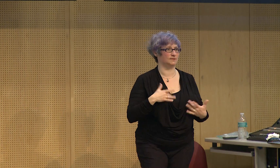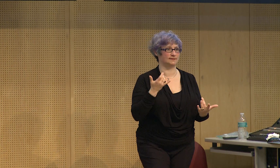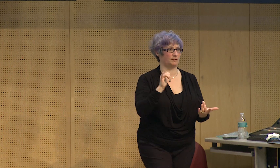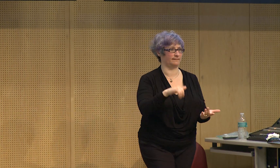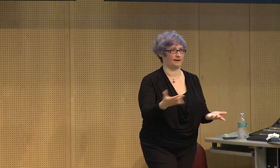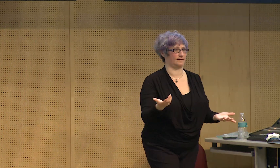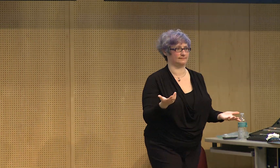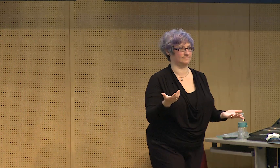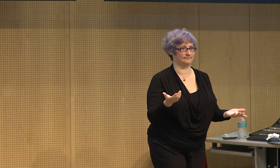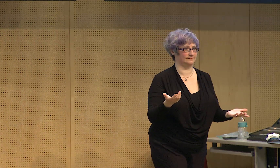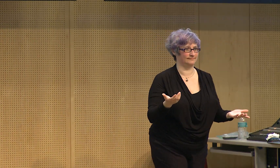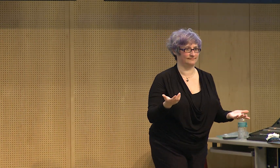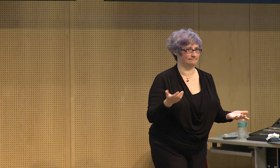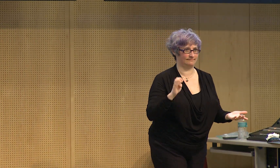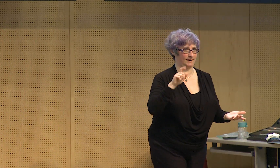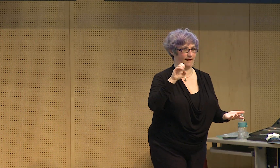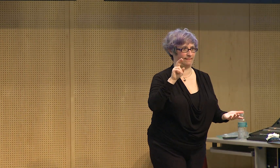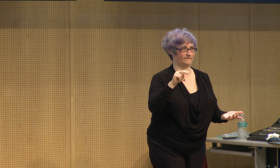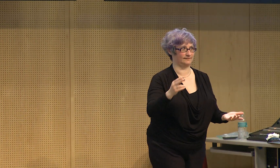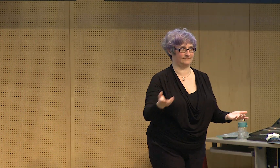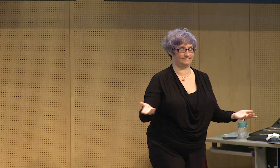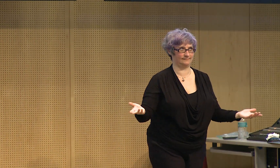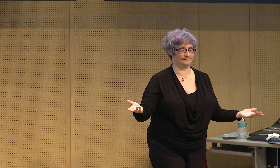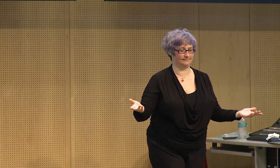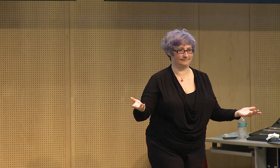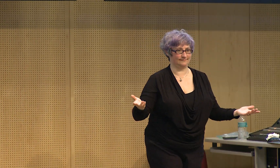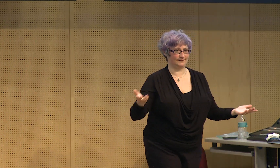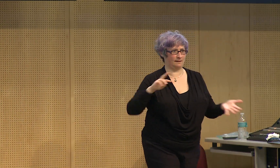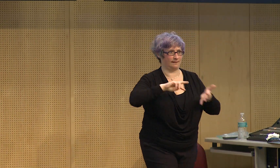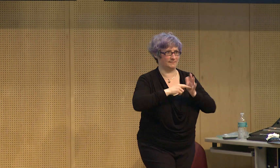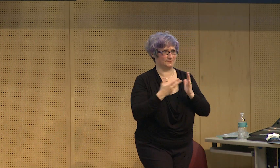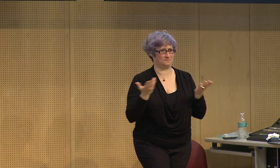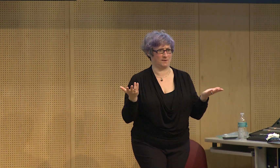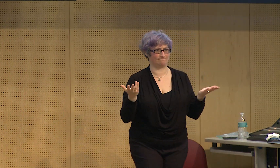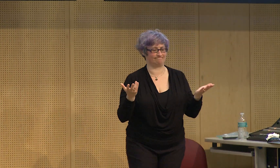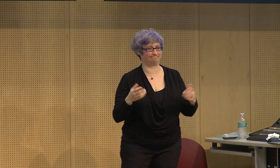So, for example, in English if you were to present the word "eleven,"